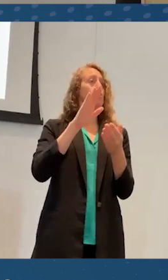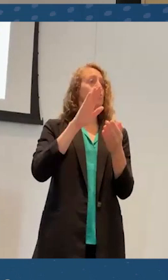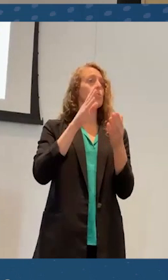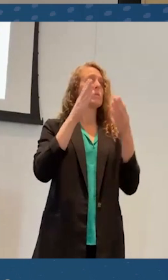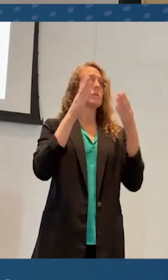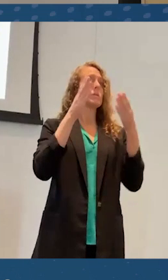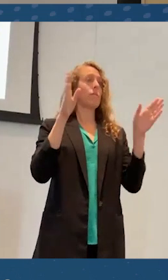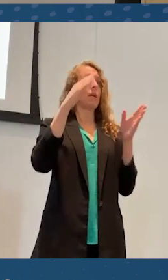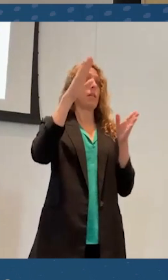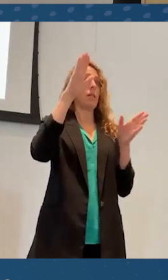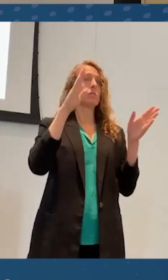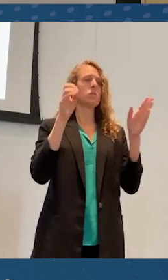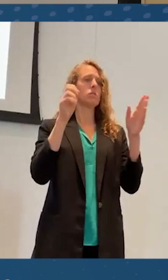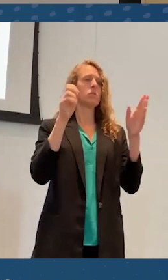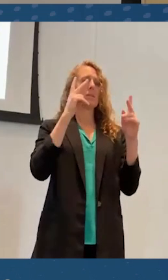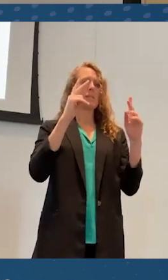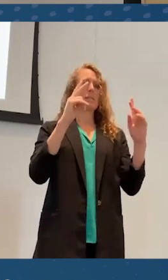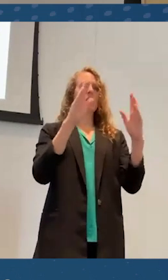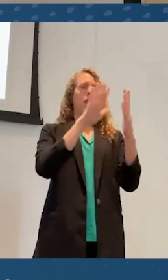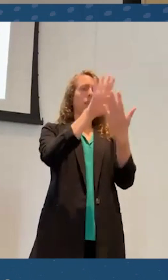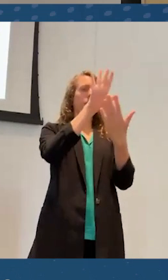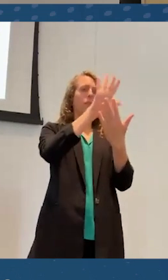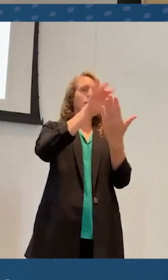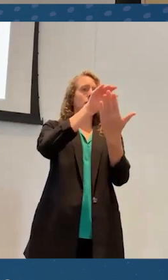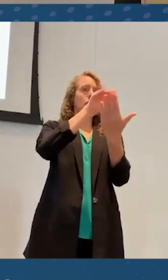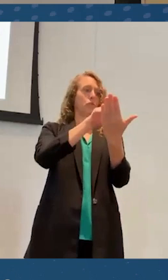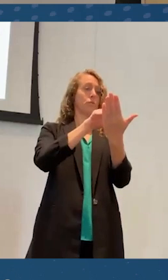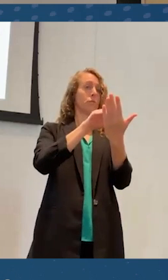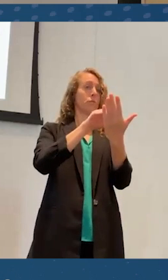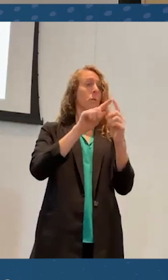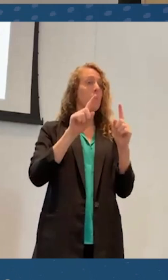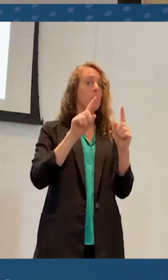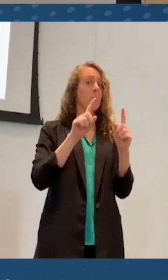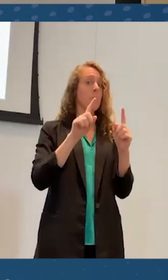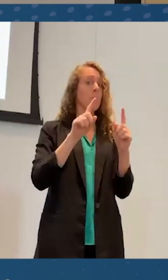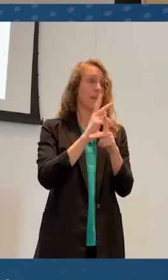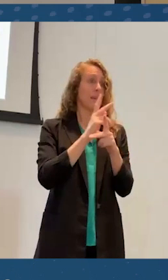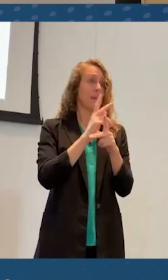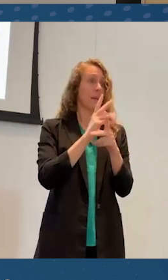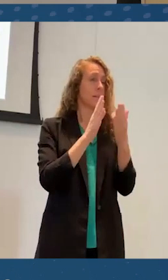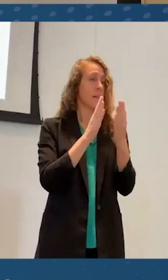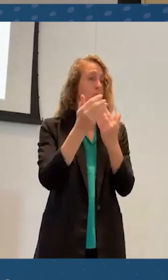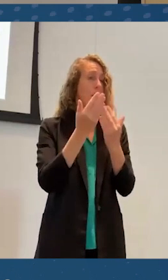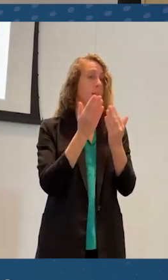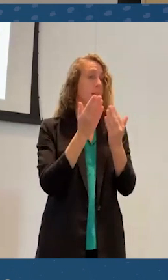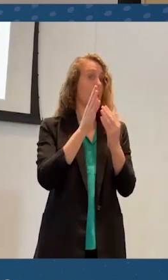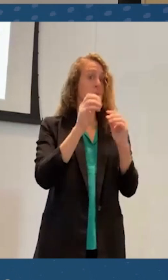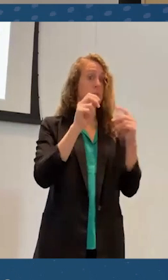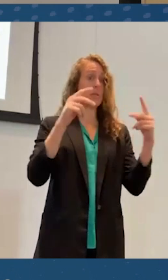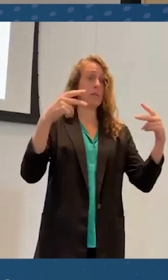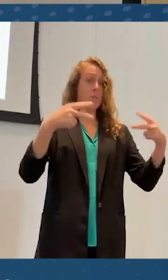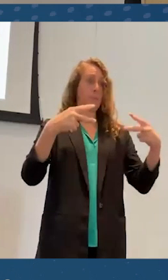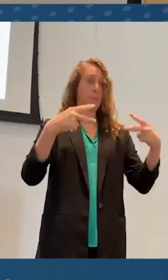But keeping some transparency allows us to keep the subtitles more centrally located,